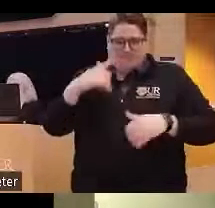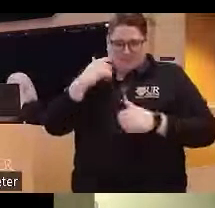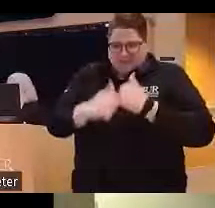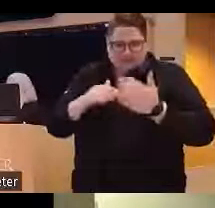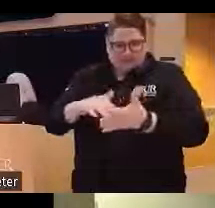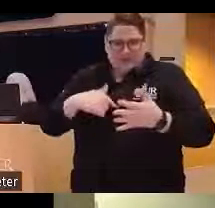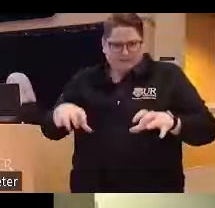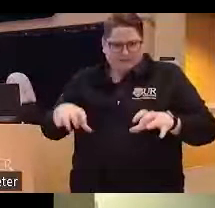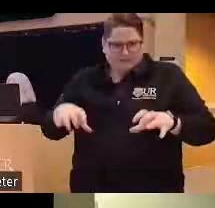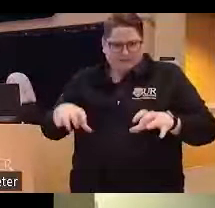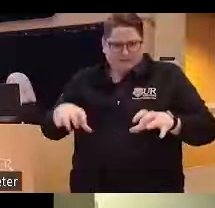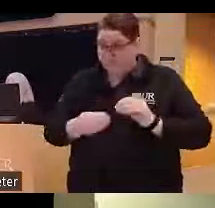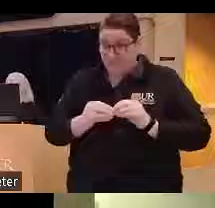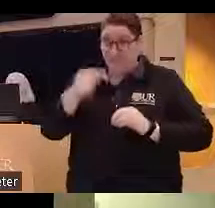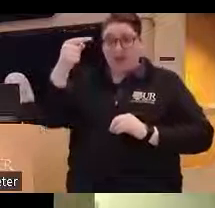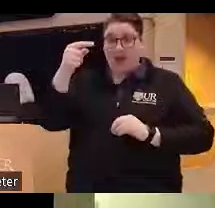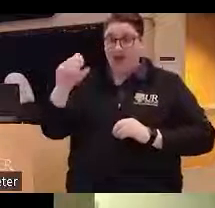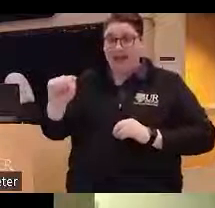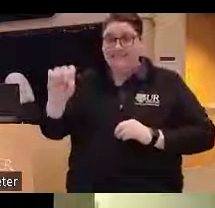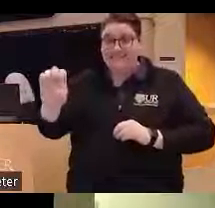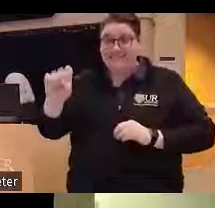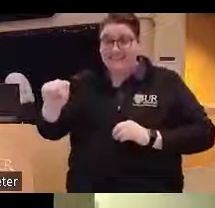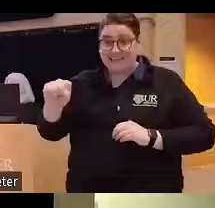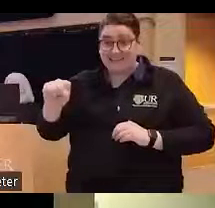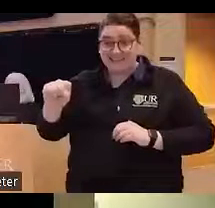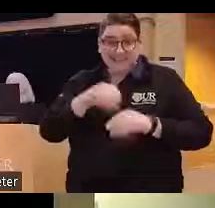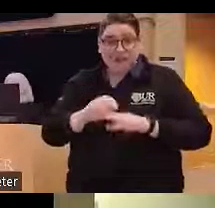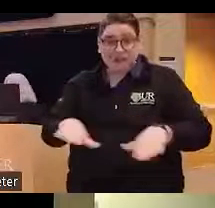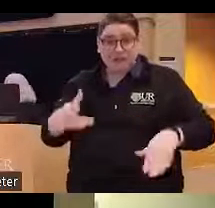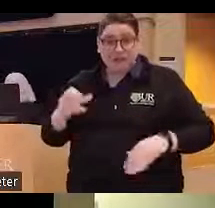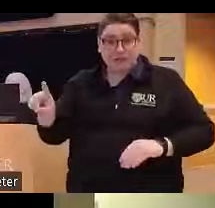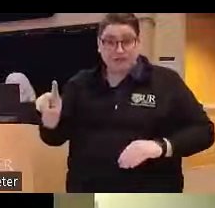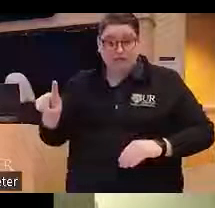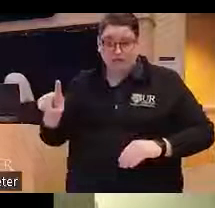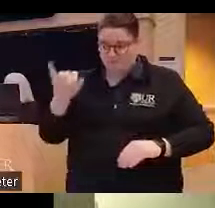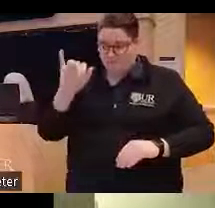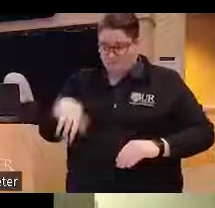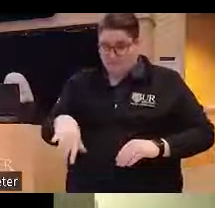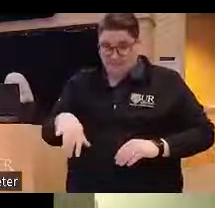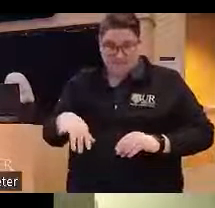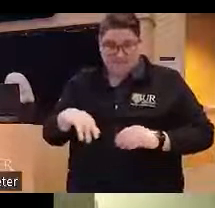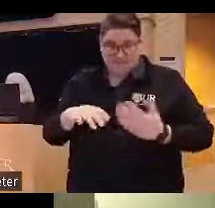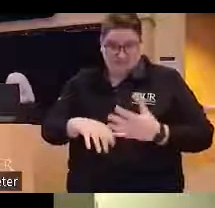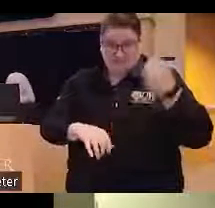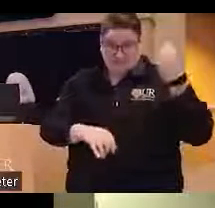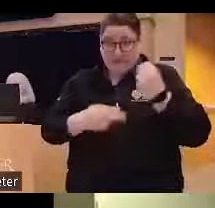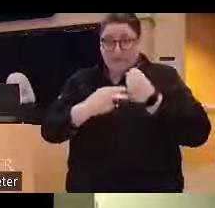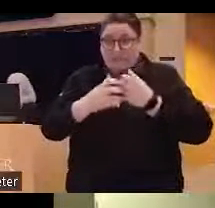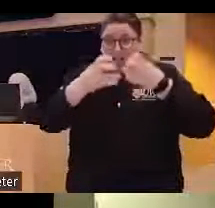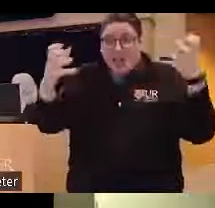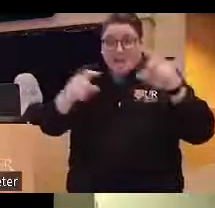one put in socioeconomic status of childhood and you've taken out a lot of variation in the risk